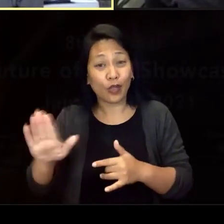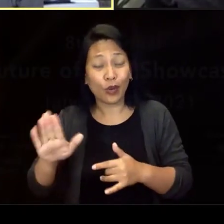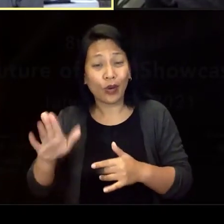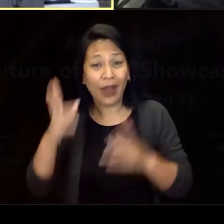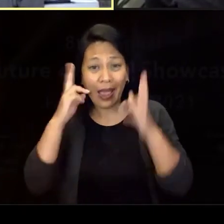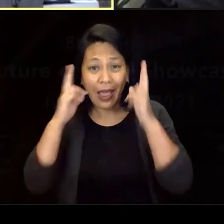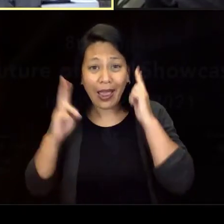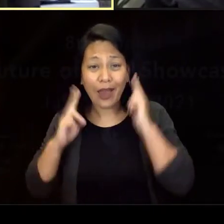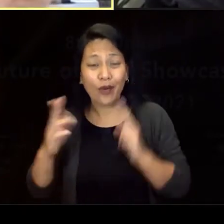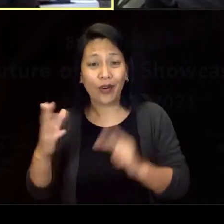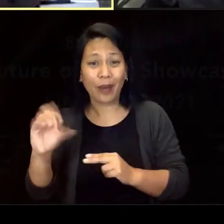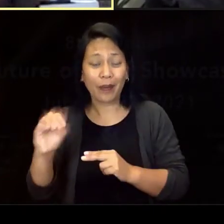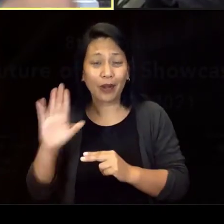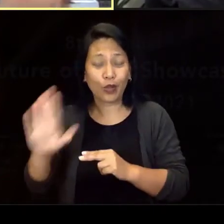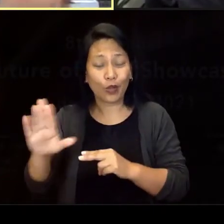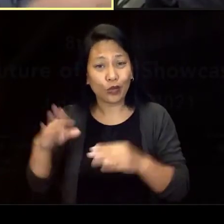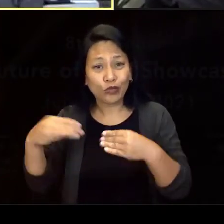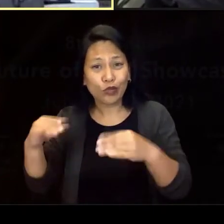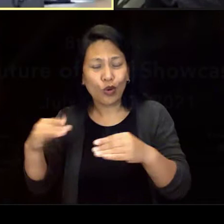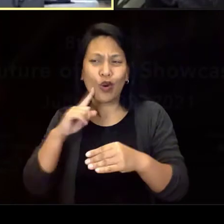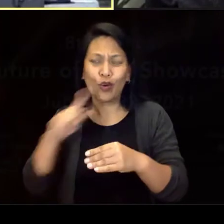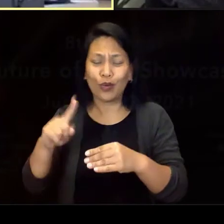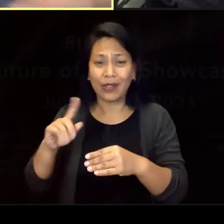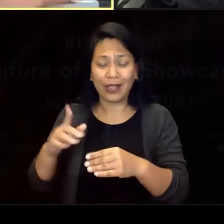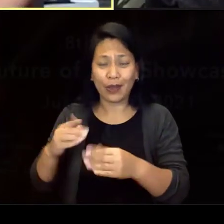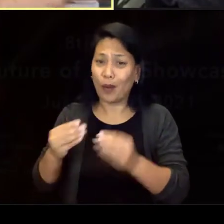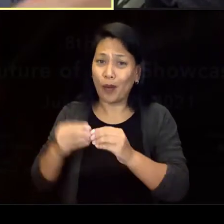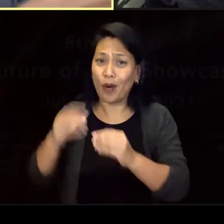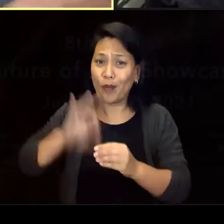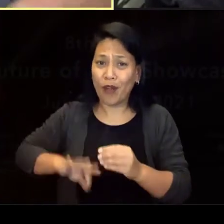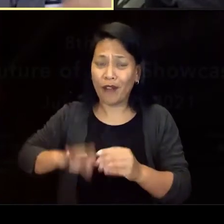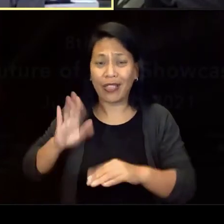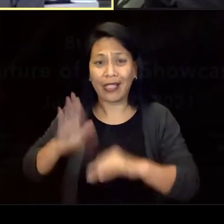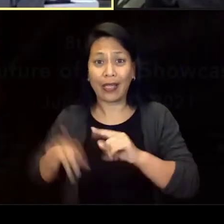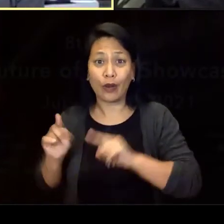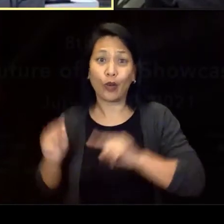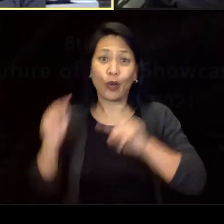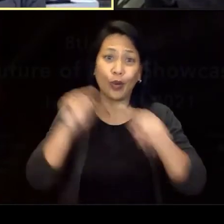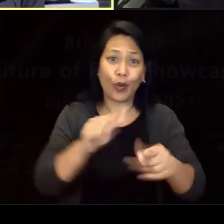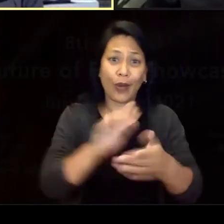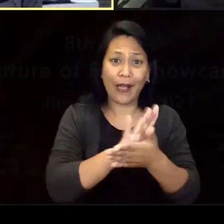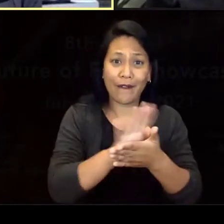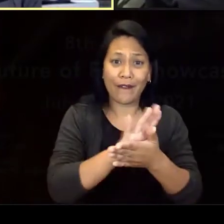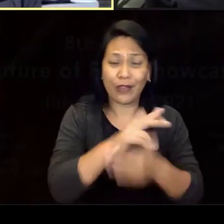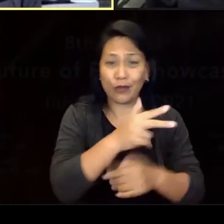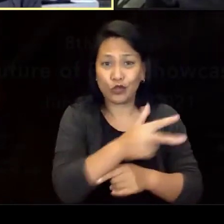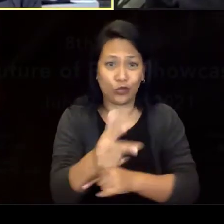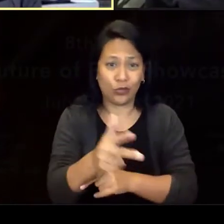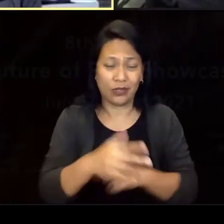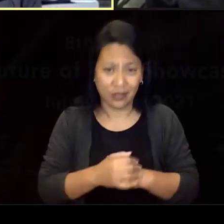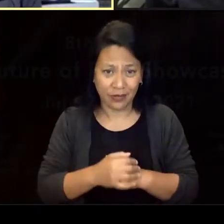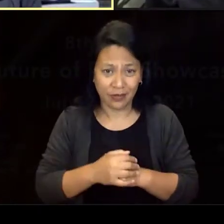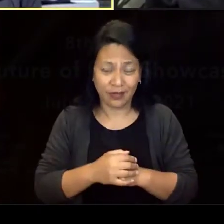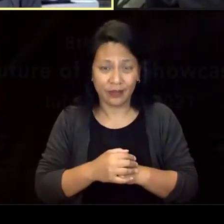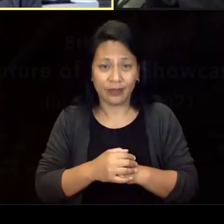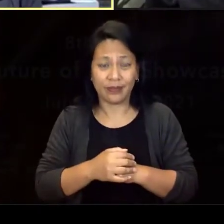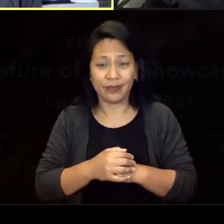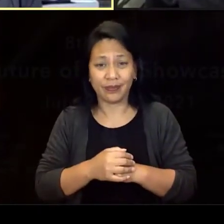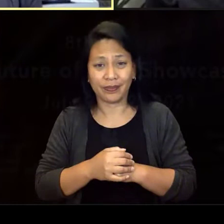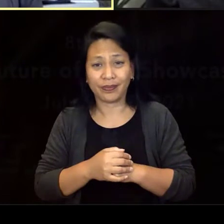Then coming to set and doing these crazy hours, working like doing 2:00 AM, hair twists, and you're